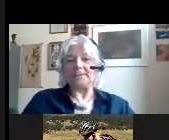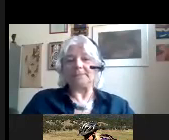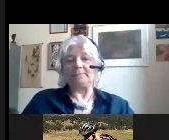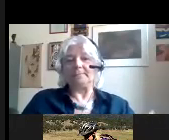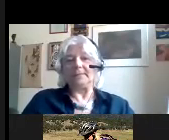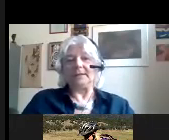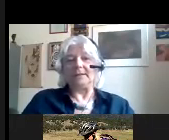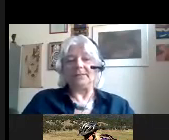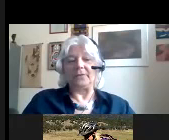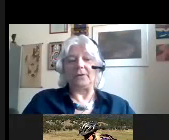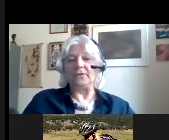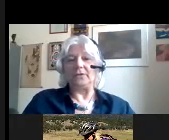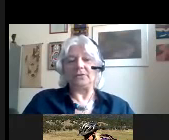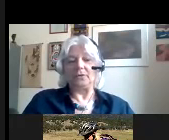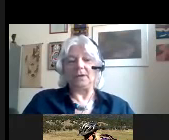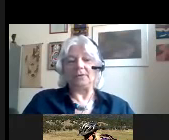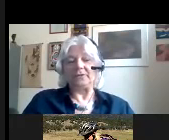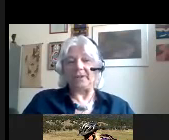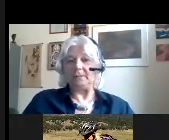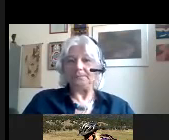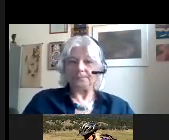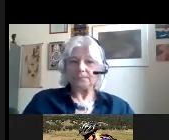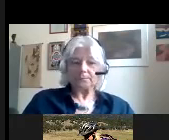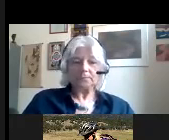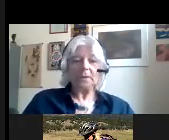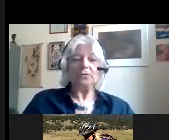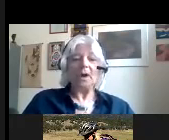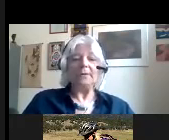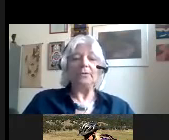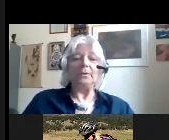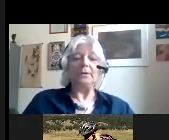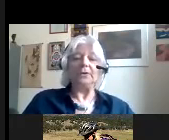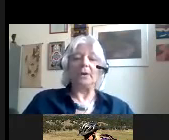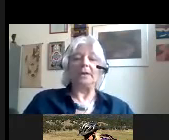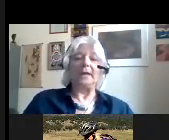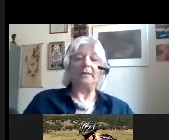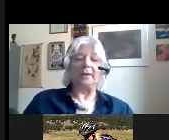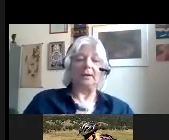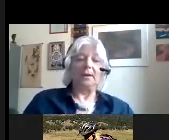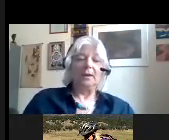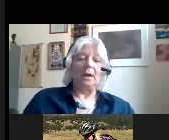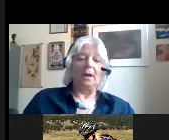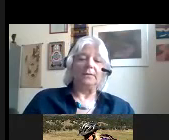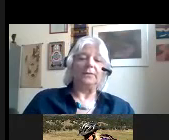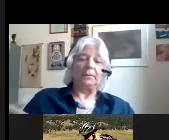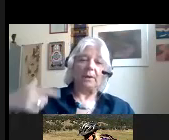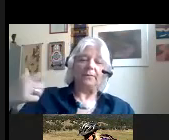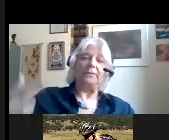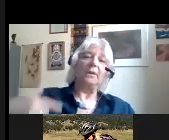For those of you that truly understand trauma, you really do kind of get that sometimes it's really